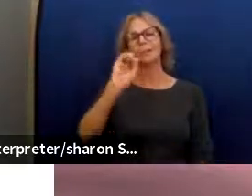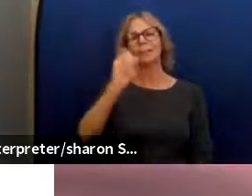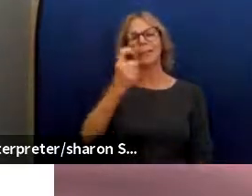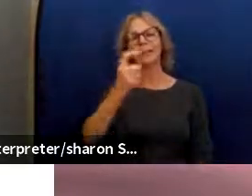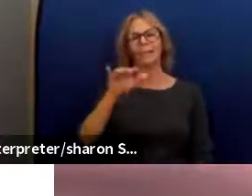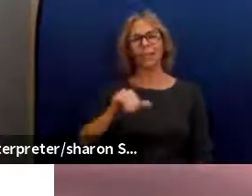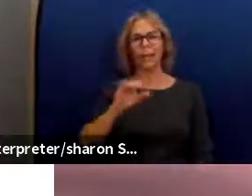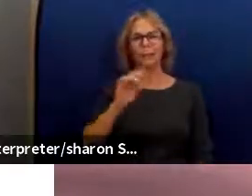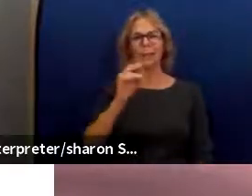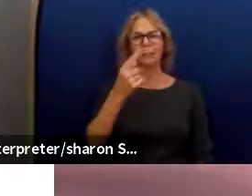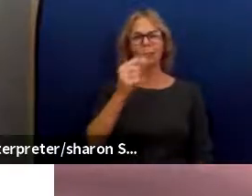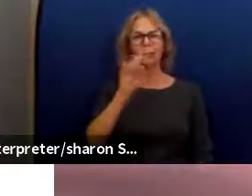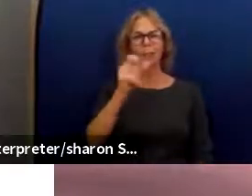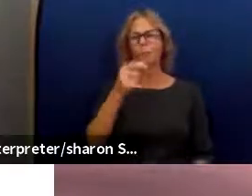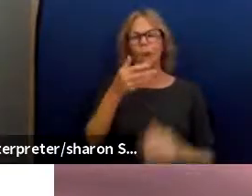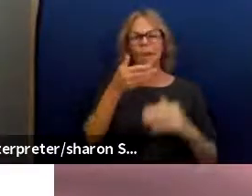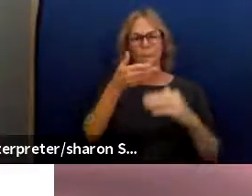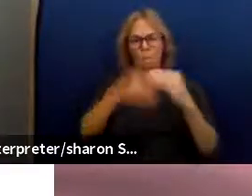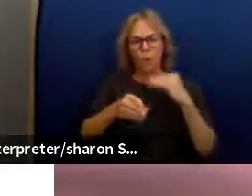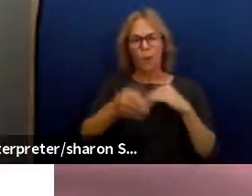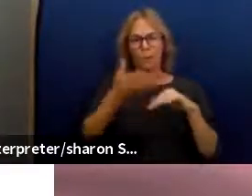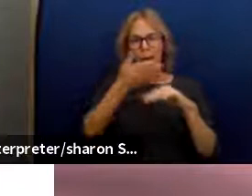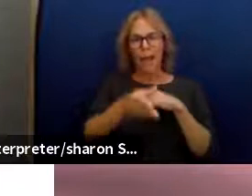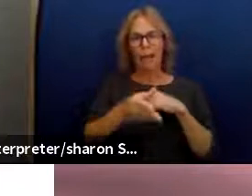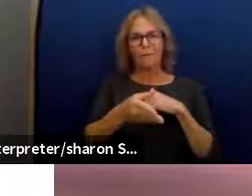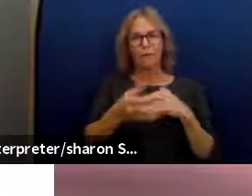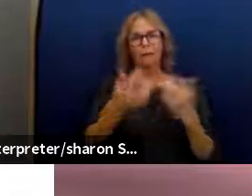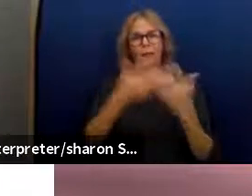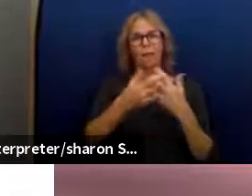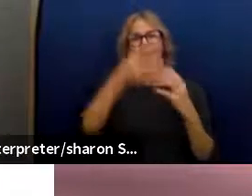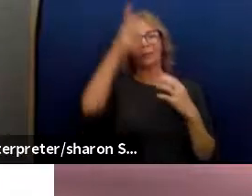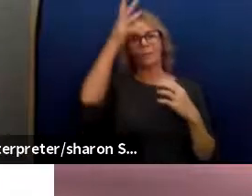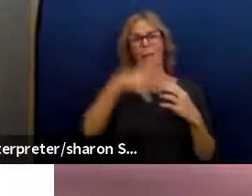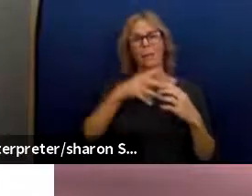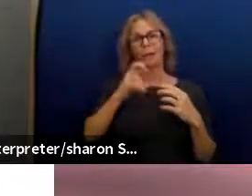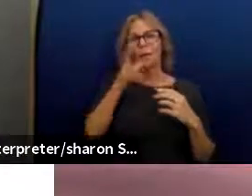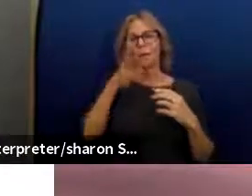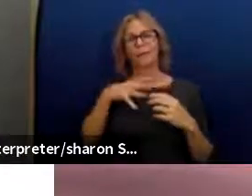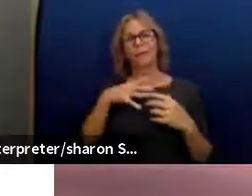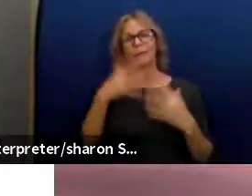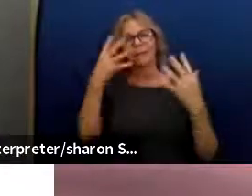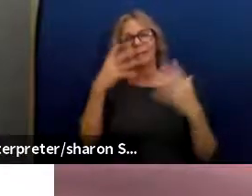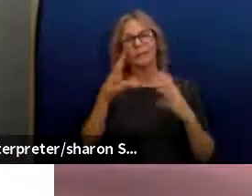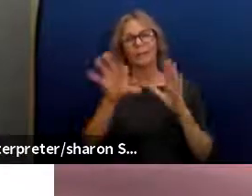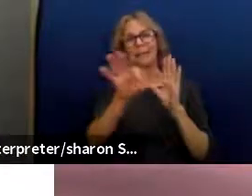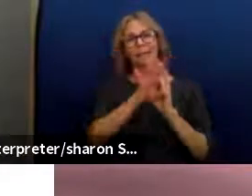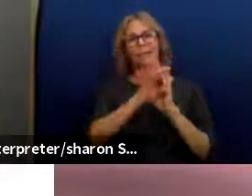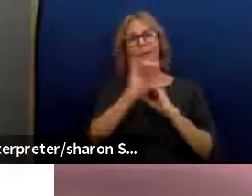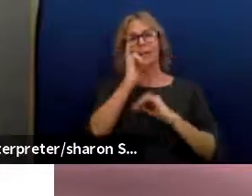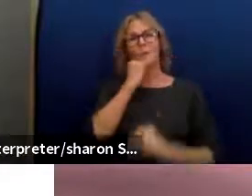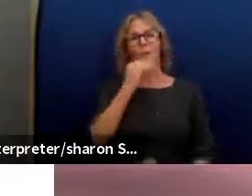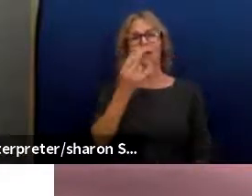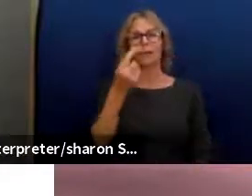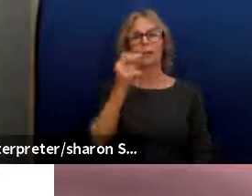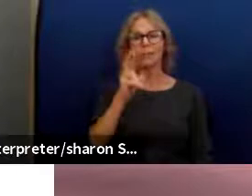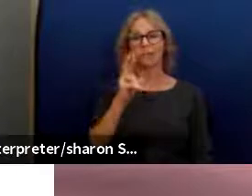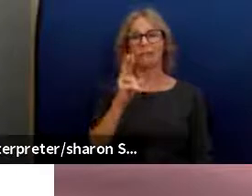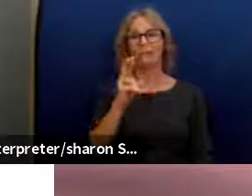to match male versus female, which, unfortunately, is, unfortunately, they usually choose the wrong gender. And the